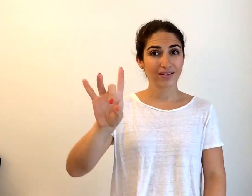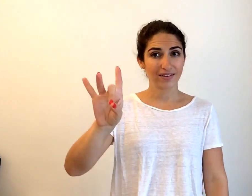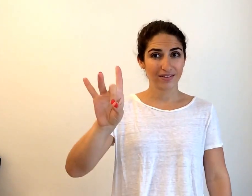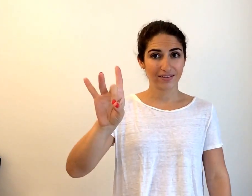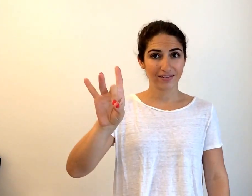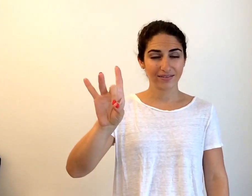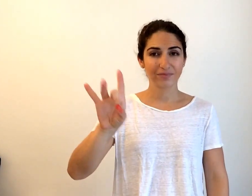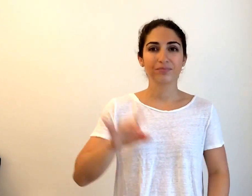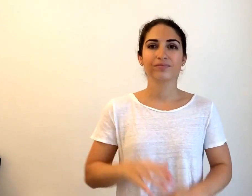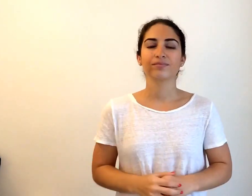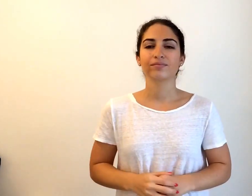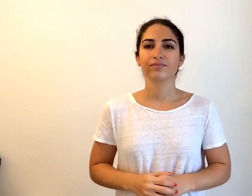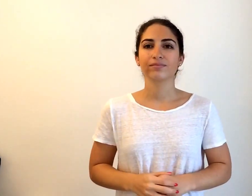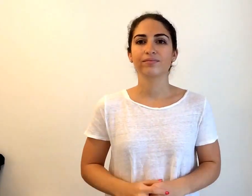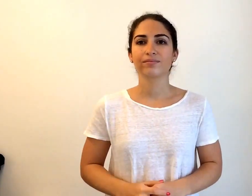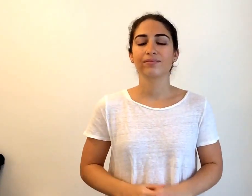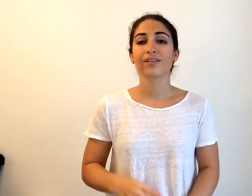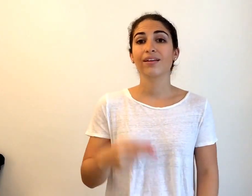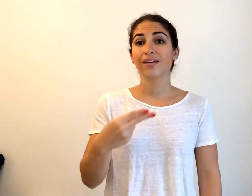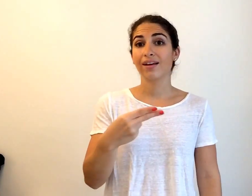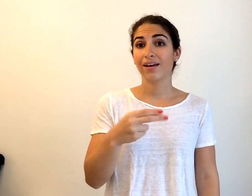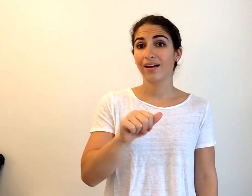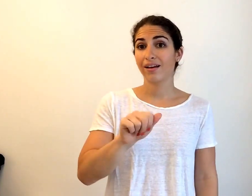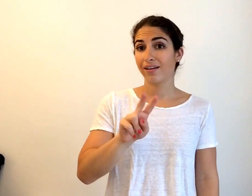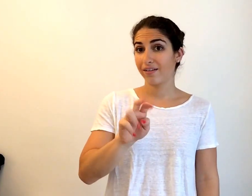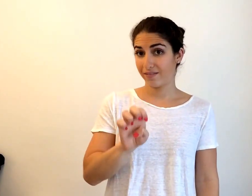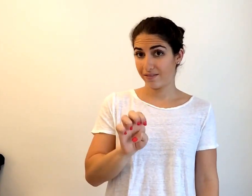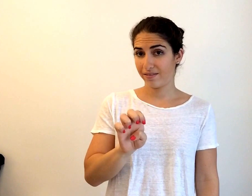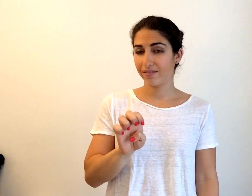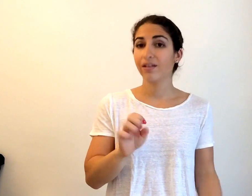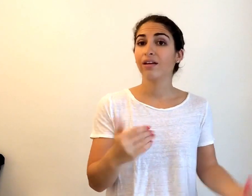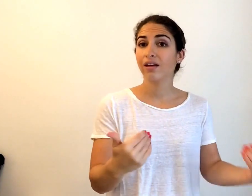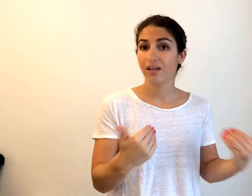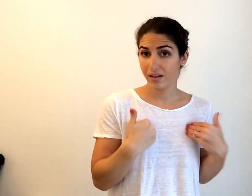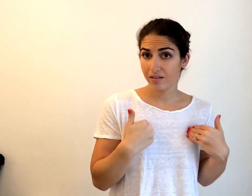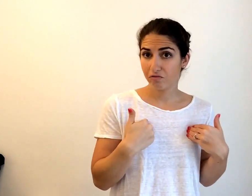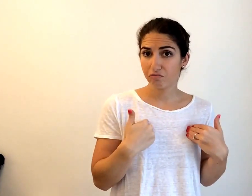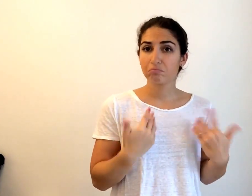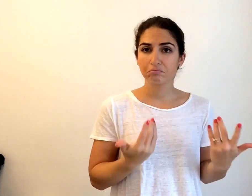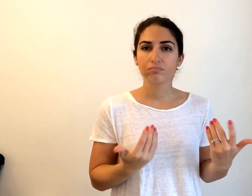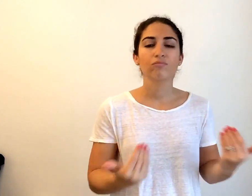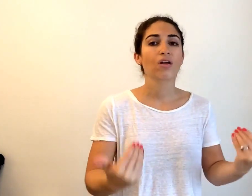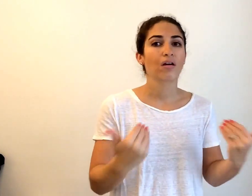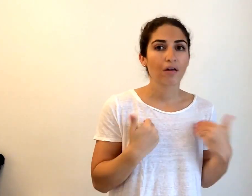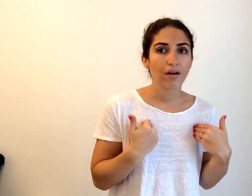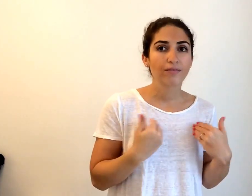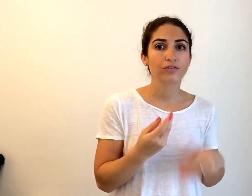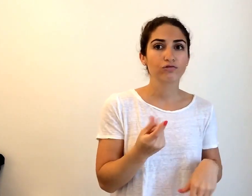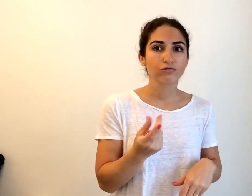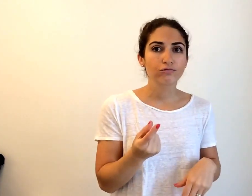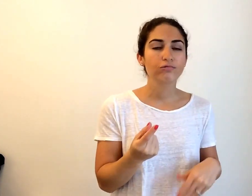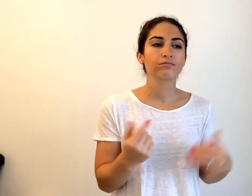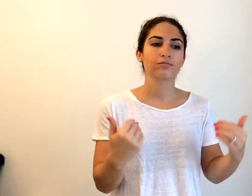Number 8: Each "H-A-V-E" -- "HAVE"-- like